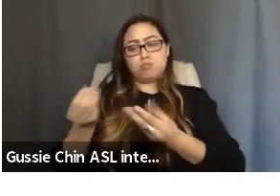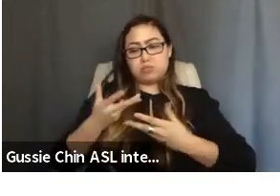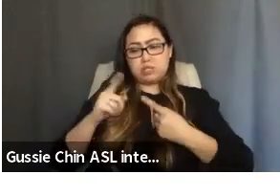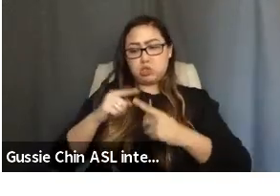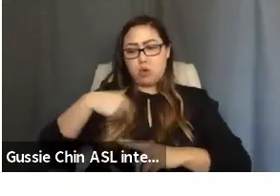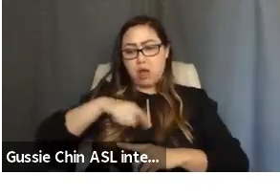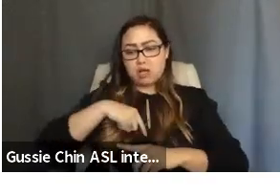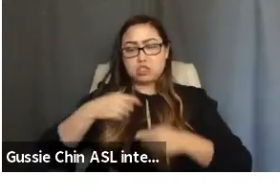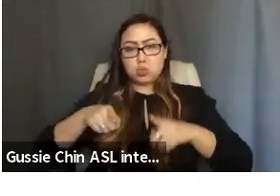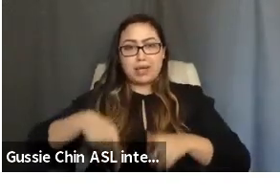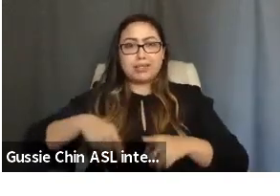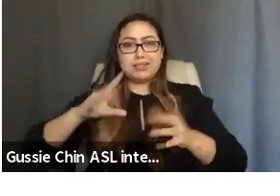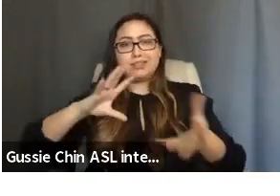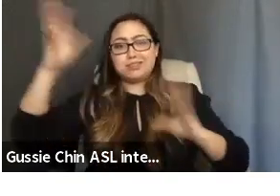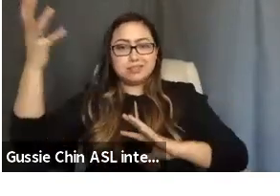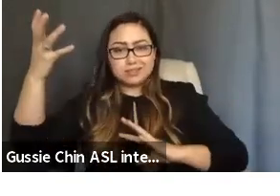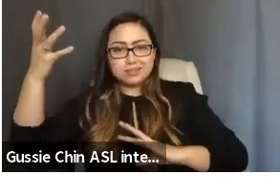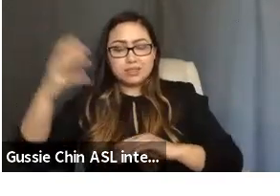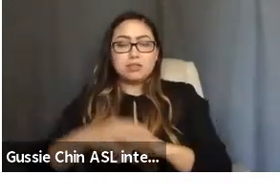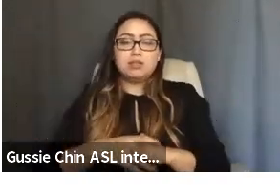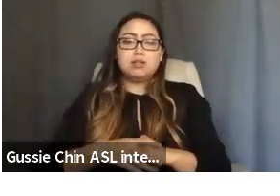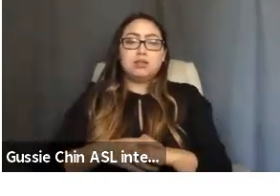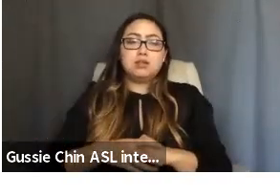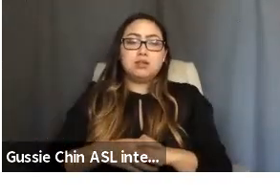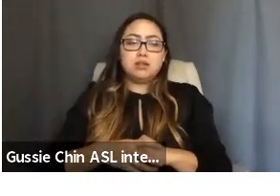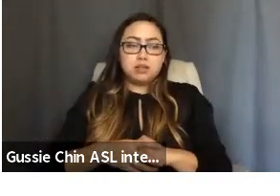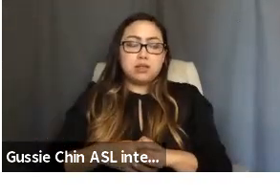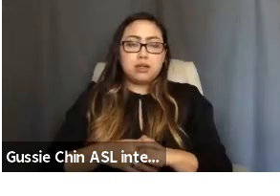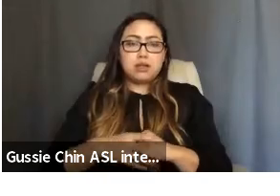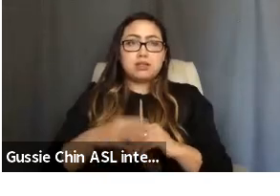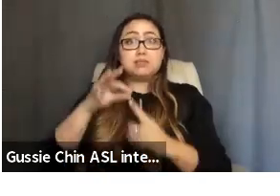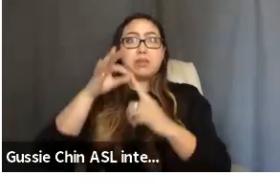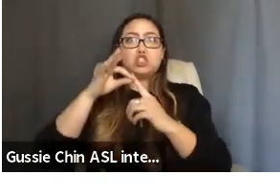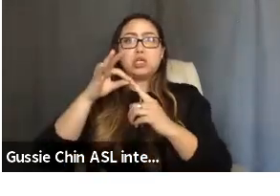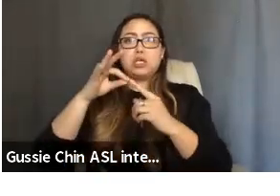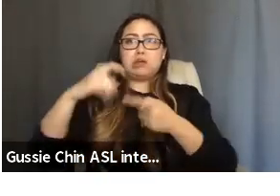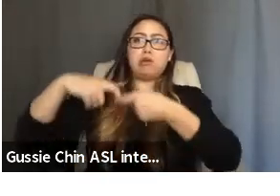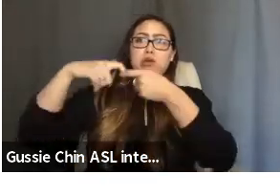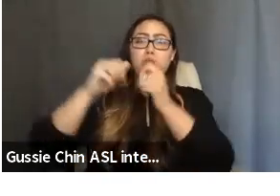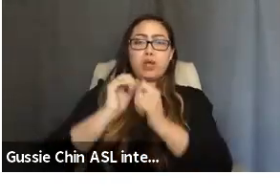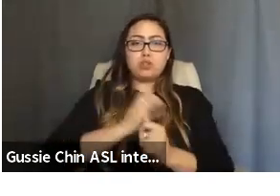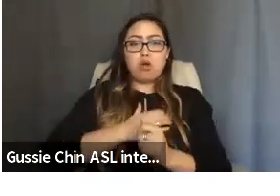things that have felt disruptive to the plans that we initially had. There's really huge irony to me